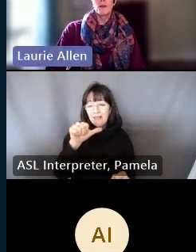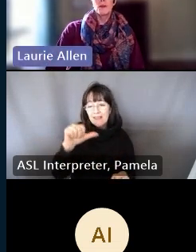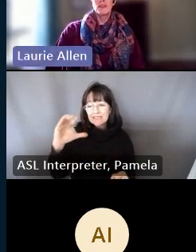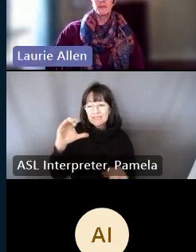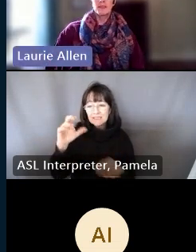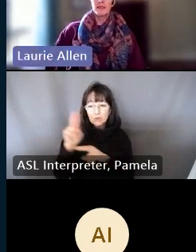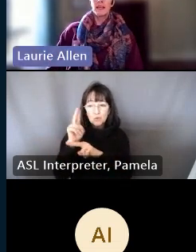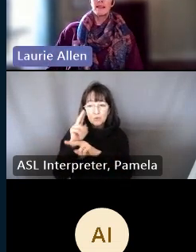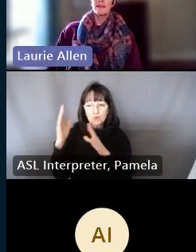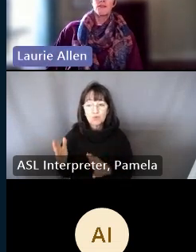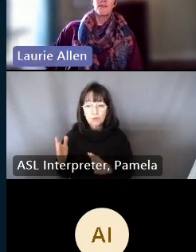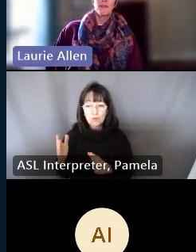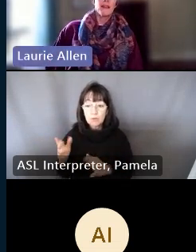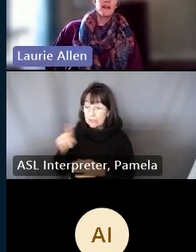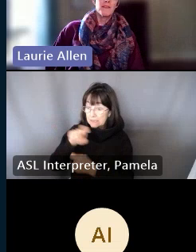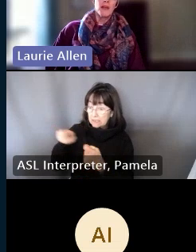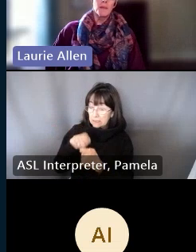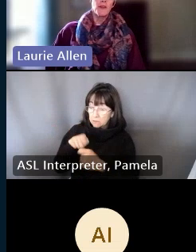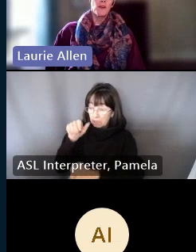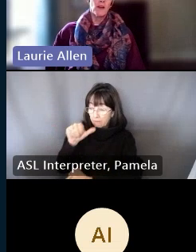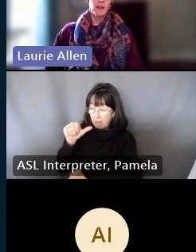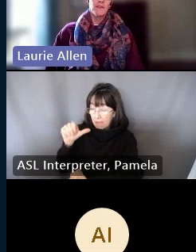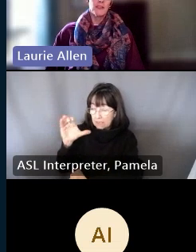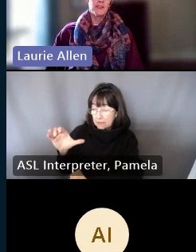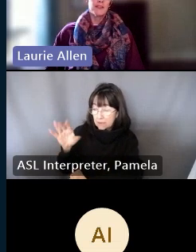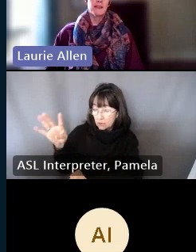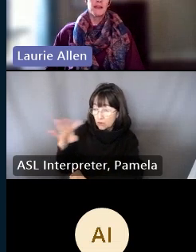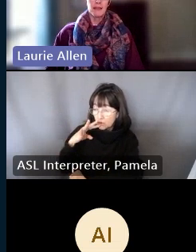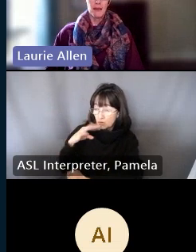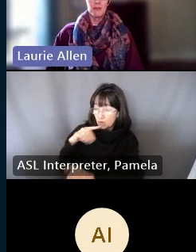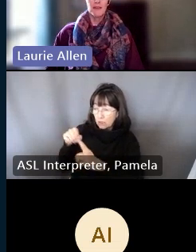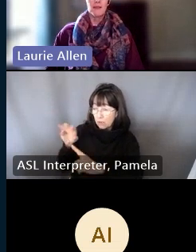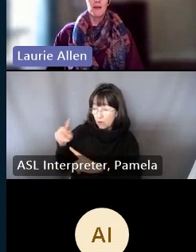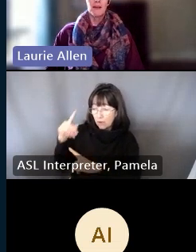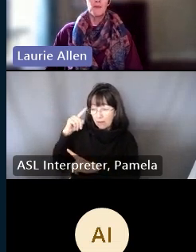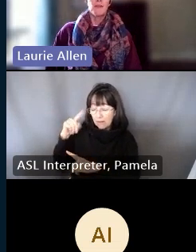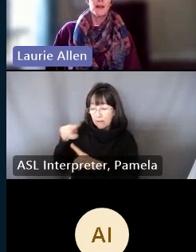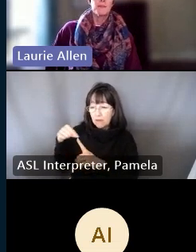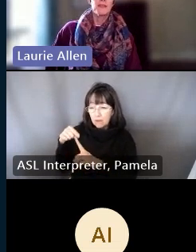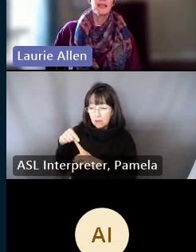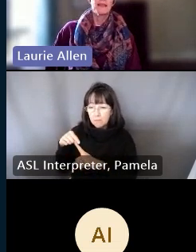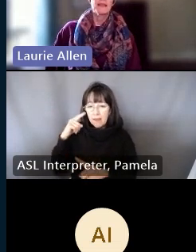So is there a specific AAC they’re thinking of? There are a lot of features, and I think Gabrielle's on and we've got some links